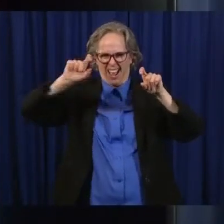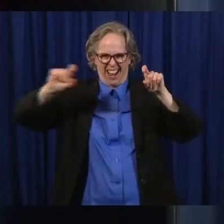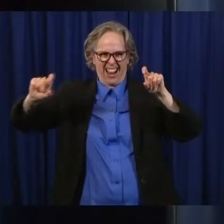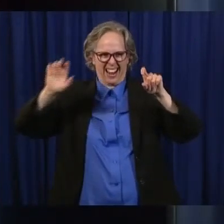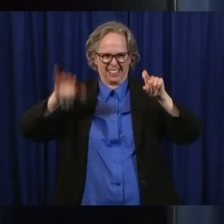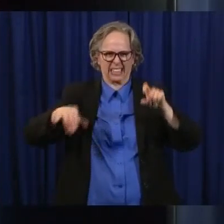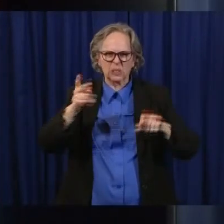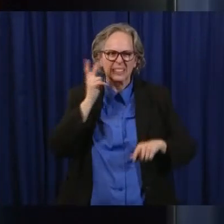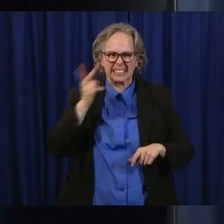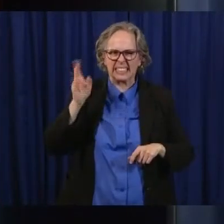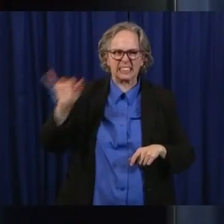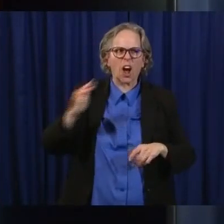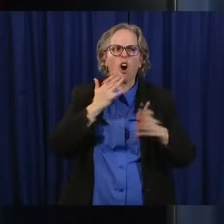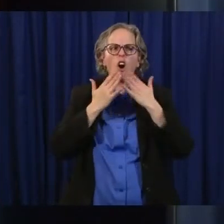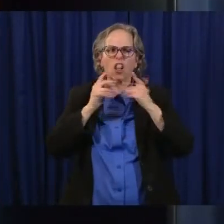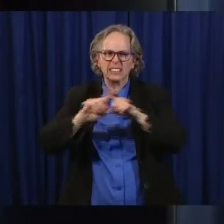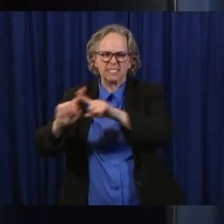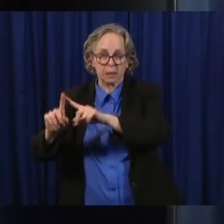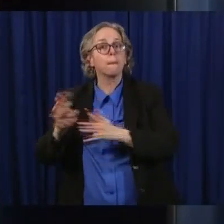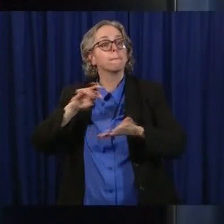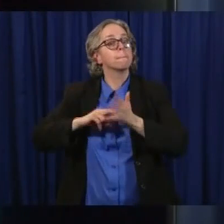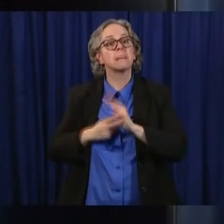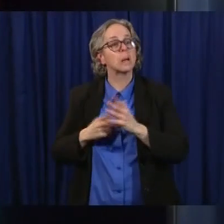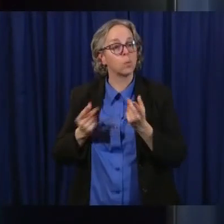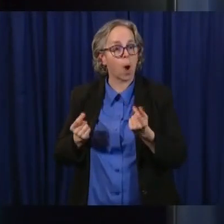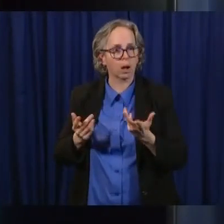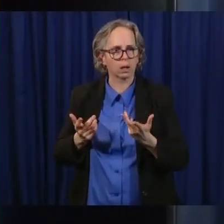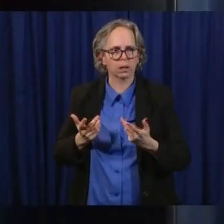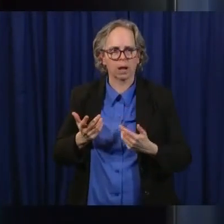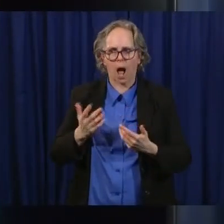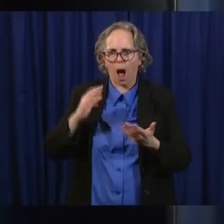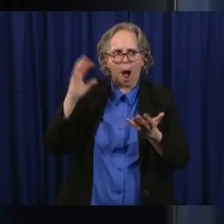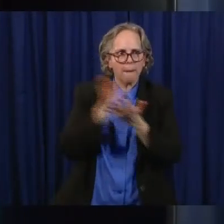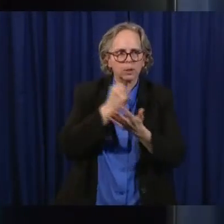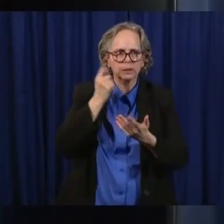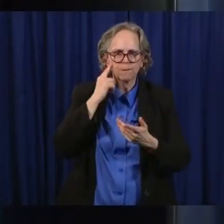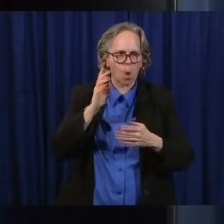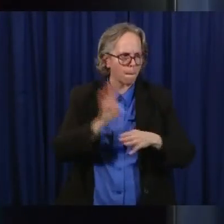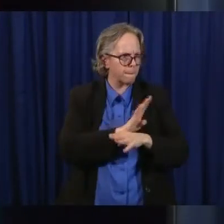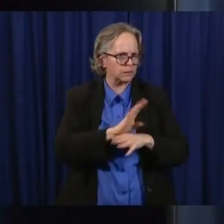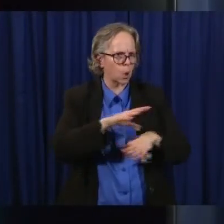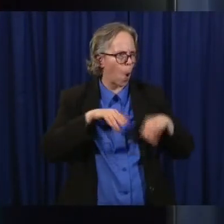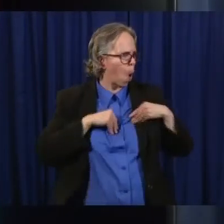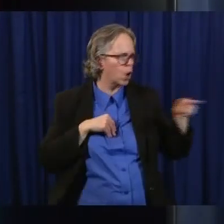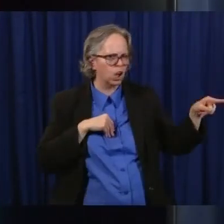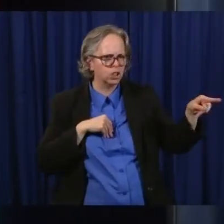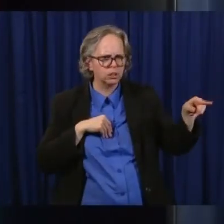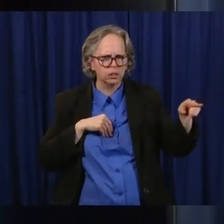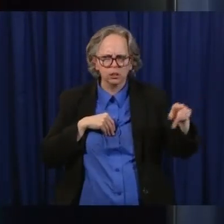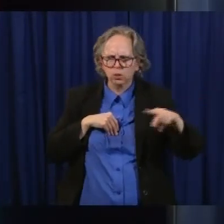IMPORTANT, IF YOU LOOK TO THE RIGHT, THOSE BOX PLOTS, WHAT THOSE ARE SHOWING IS THERE IS AN OPPORTUNITY FOR US TO BE